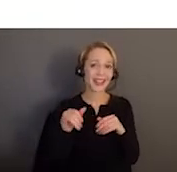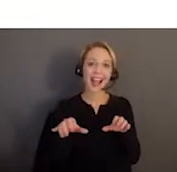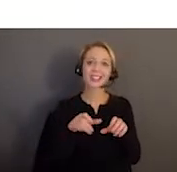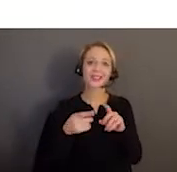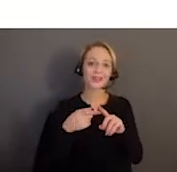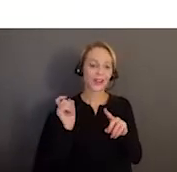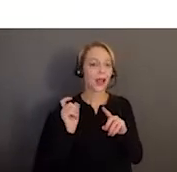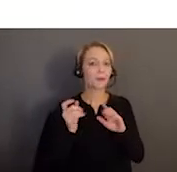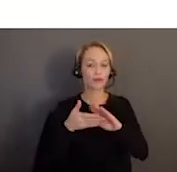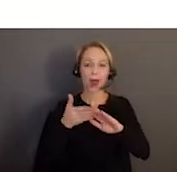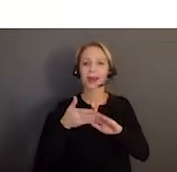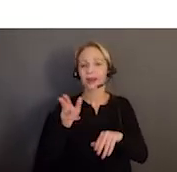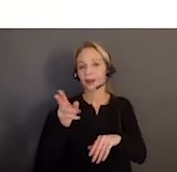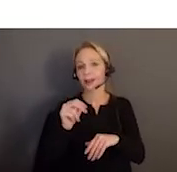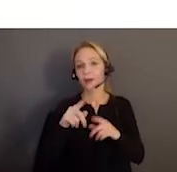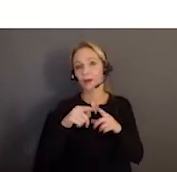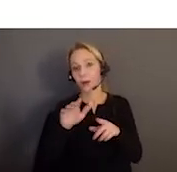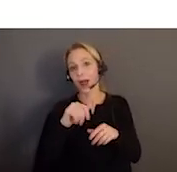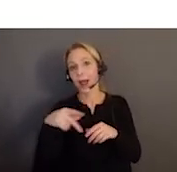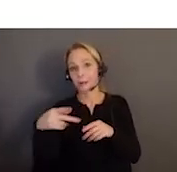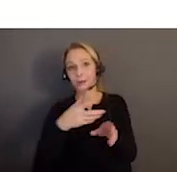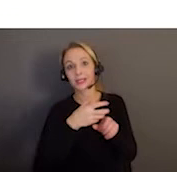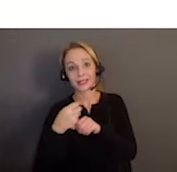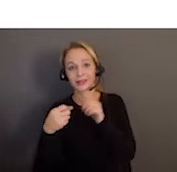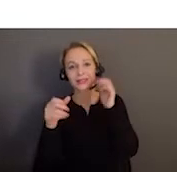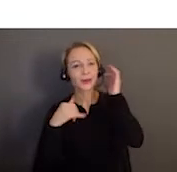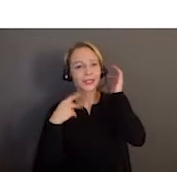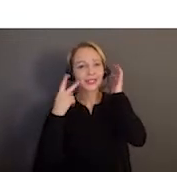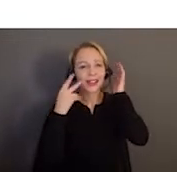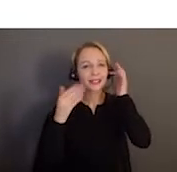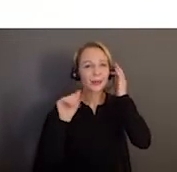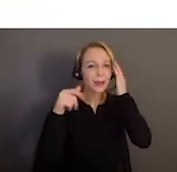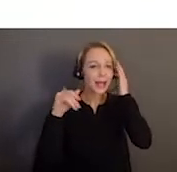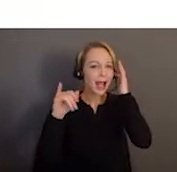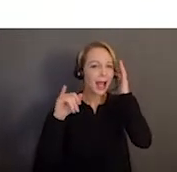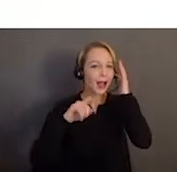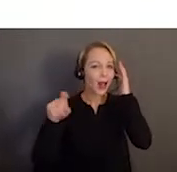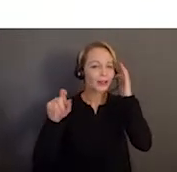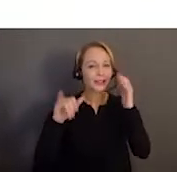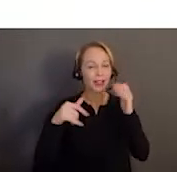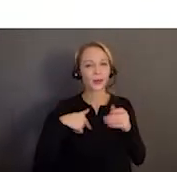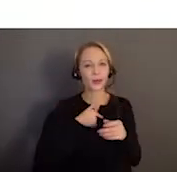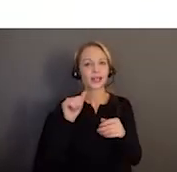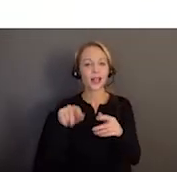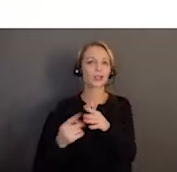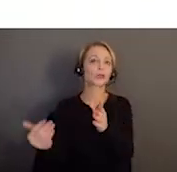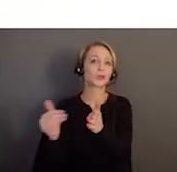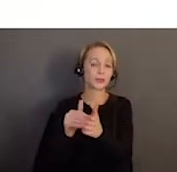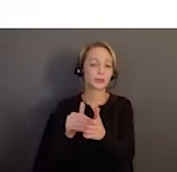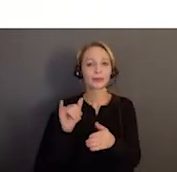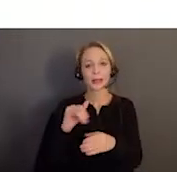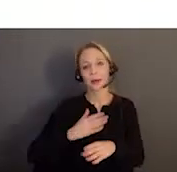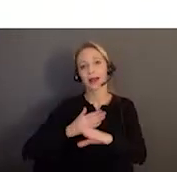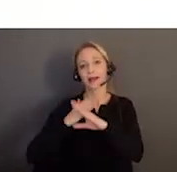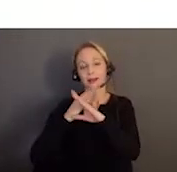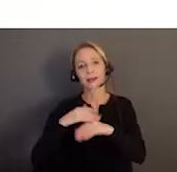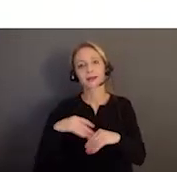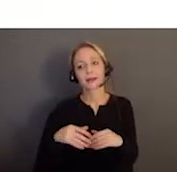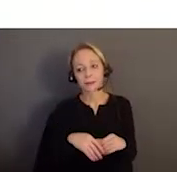WHEN YOUR APP RECEIVES IT AND SAW API CALLS THAT WE CAN RESUME THE BLOCKING.